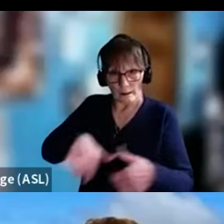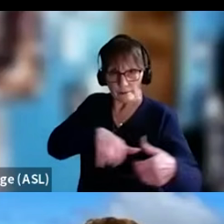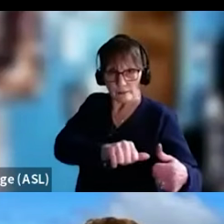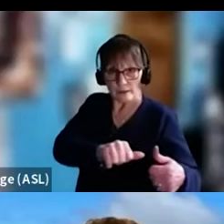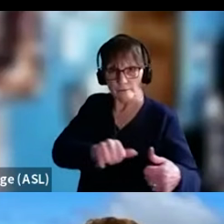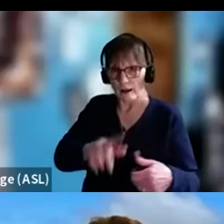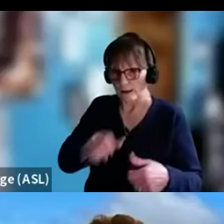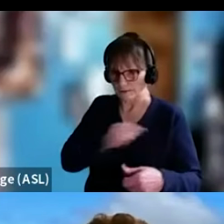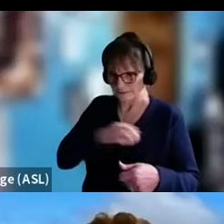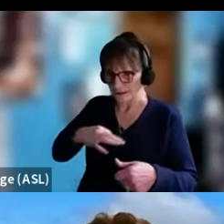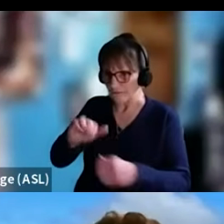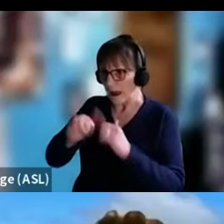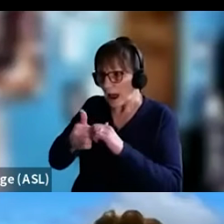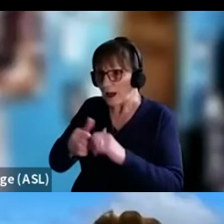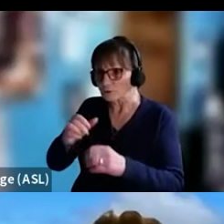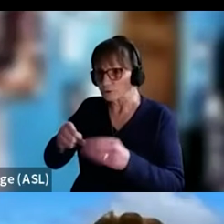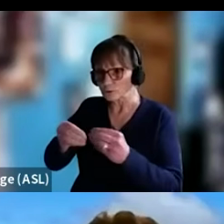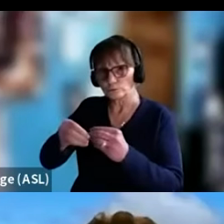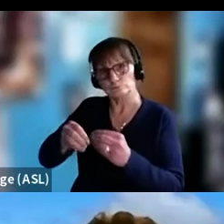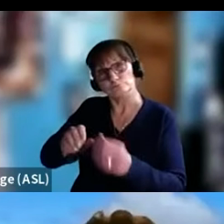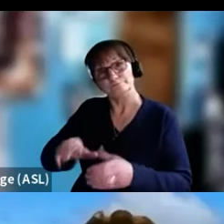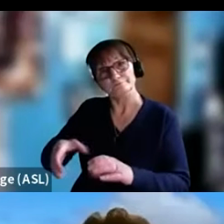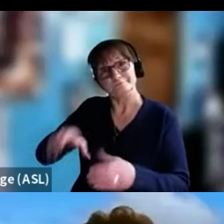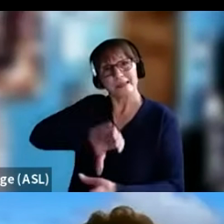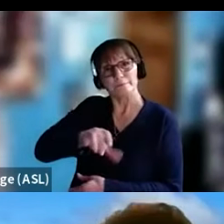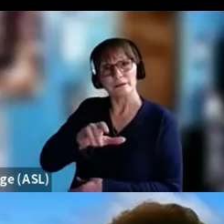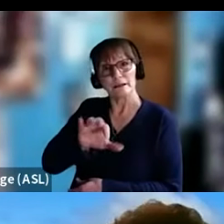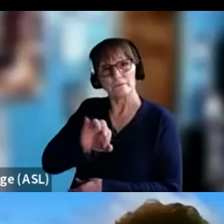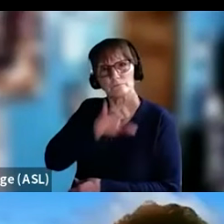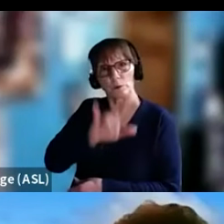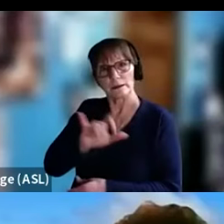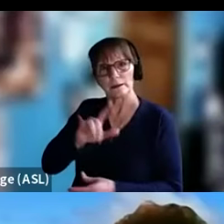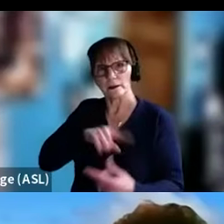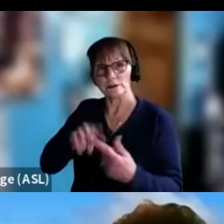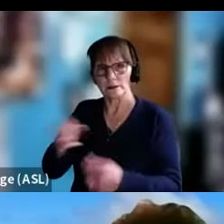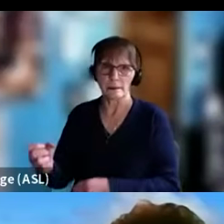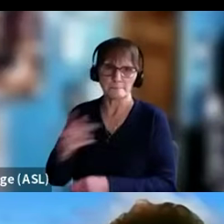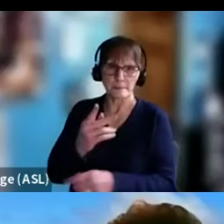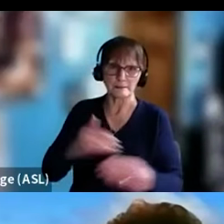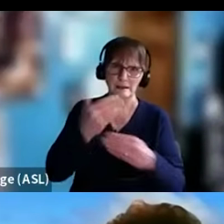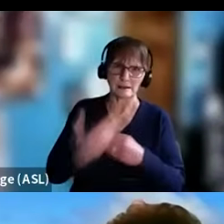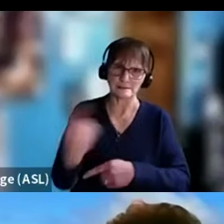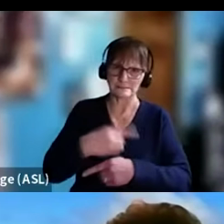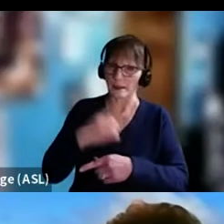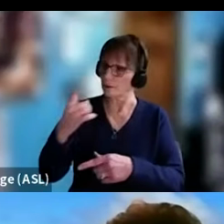how to empty his Foley and how to do all the things that they needed to do until I came back the next day. We did, we stepped up and made that happen